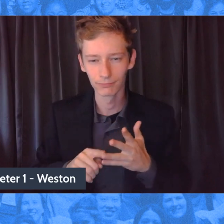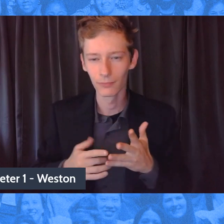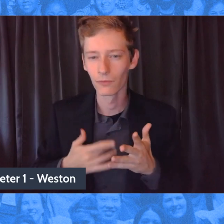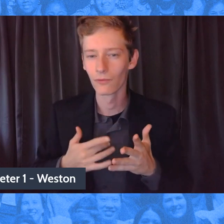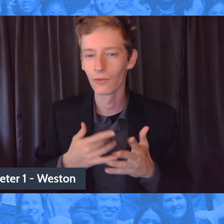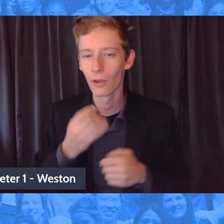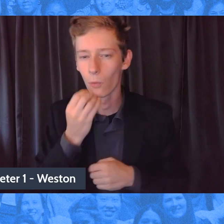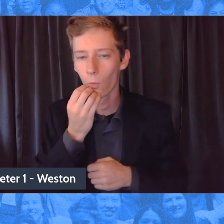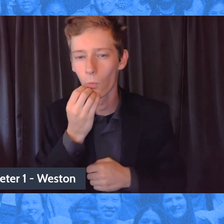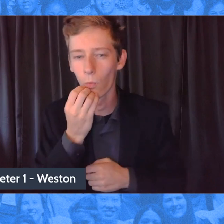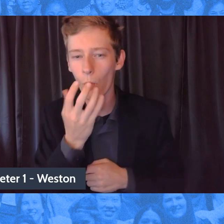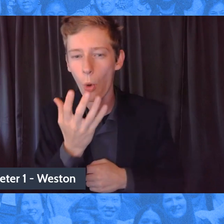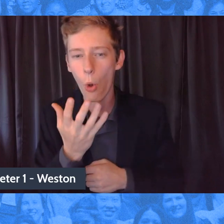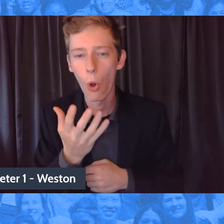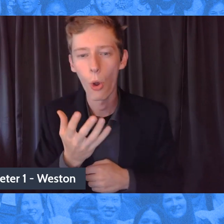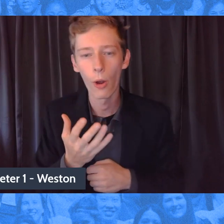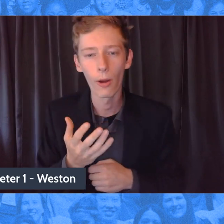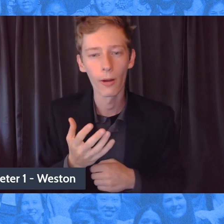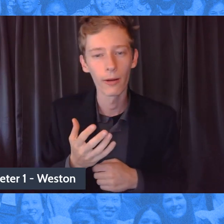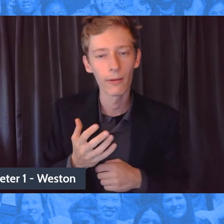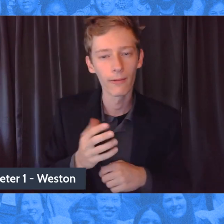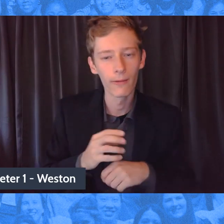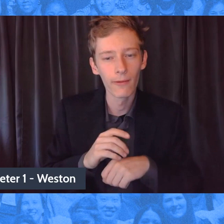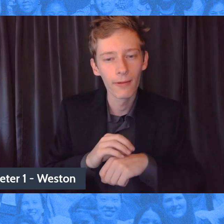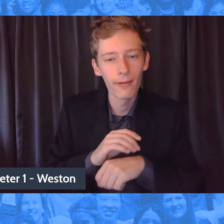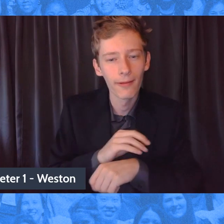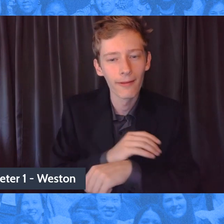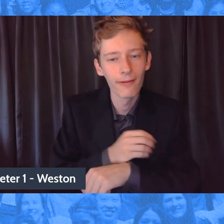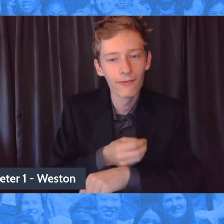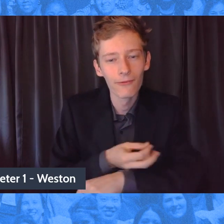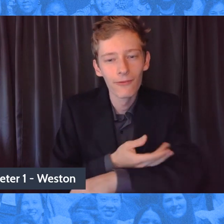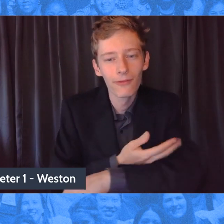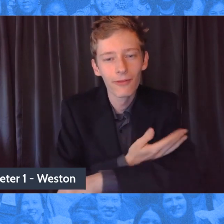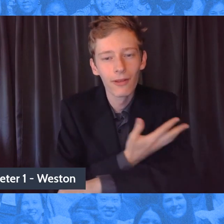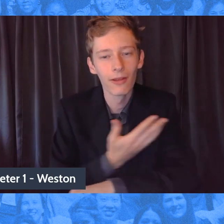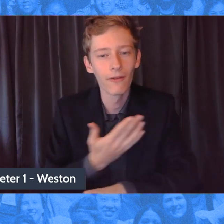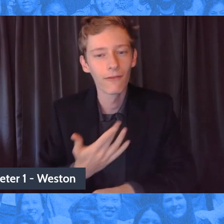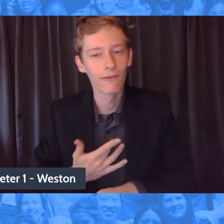tingling, tension, whatever you feel without judgment.